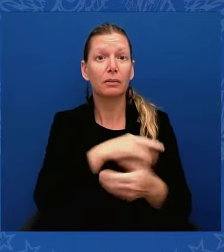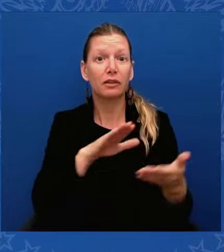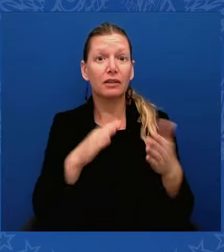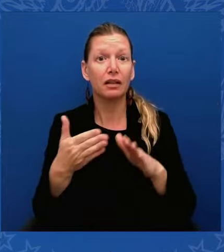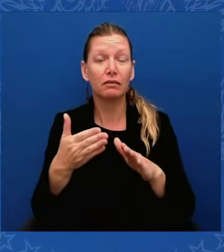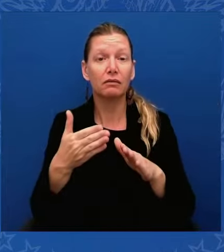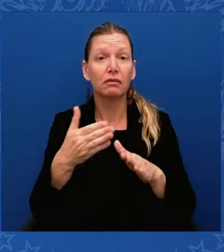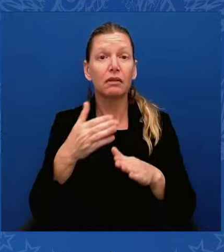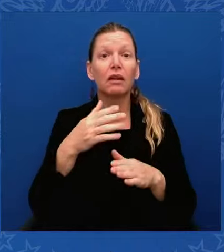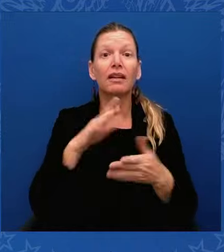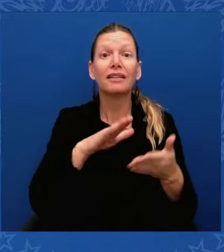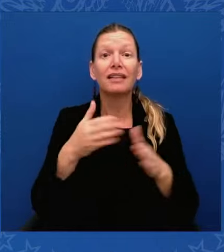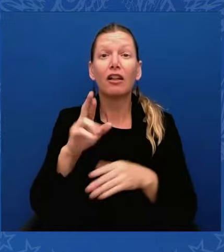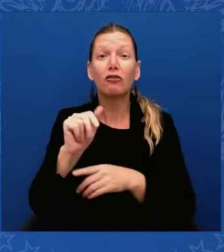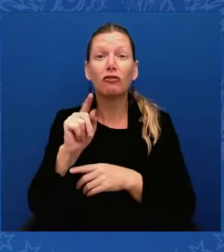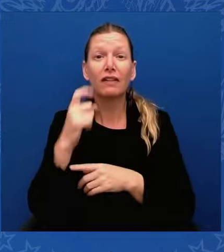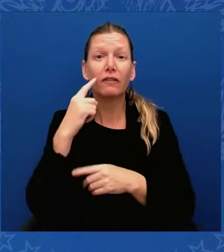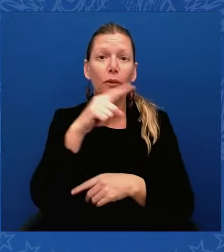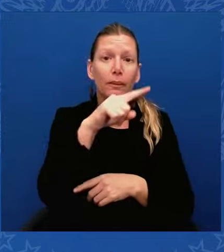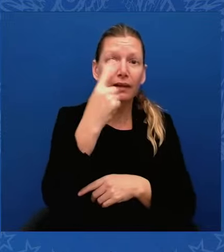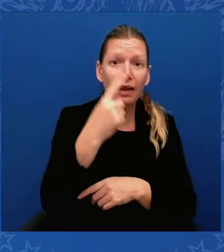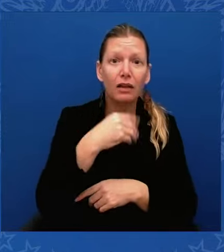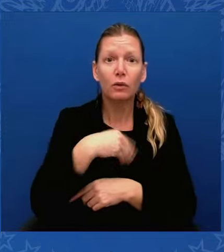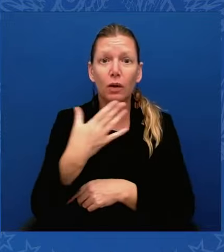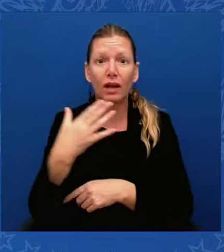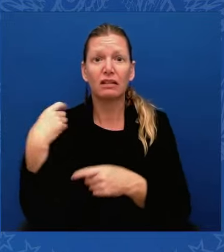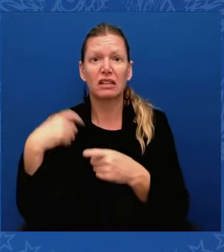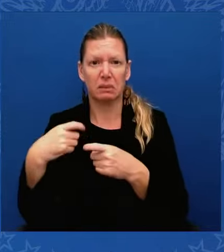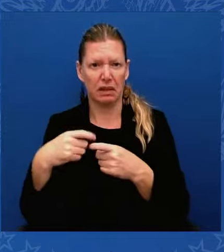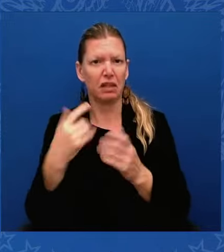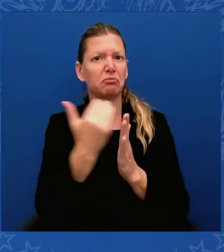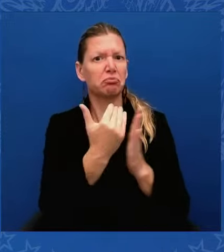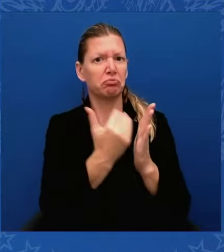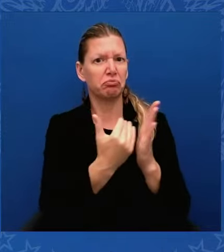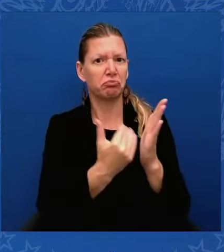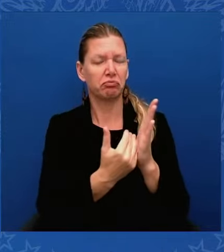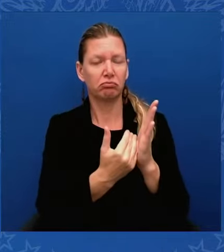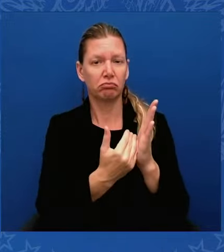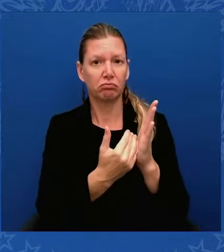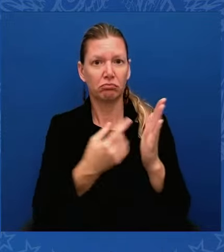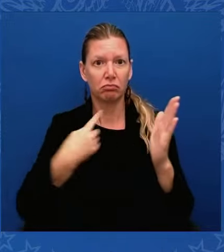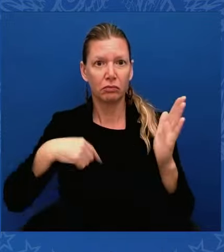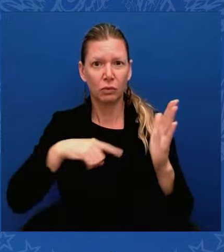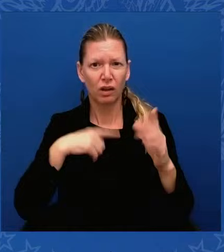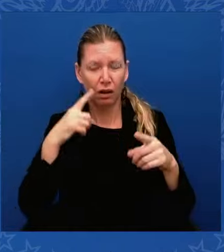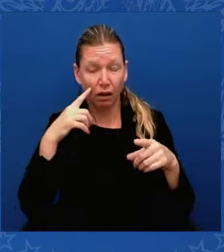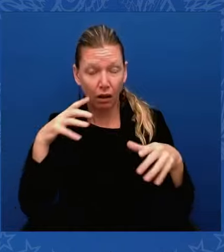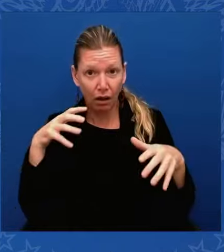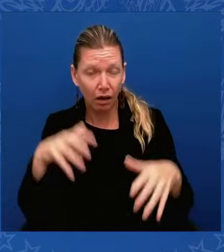but we were shocked to see that we, AANHPIs, were lumped into other.